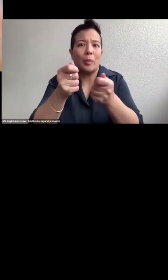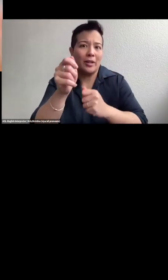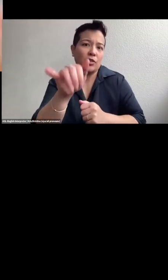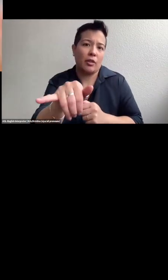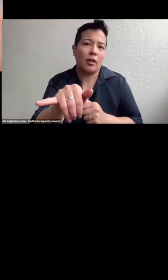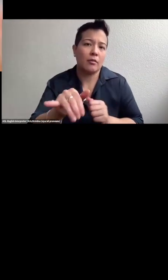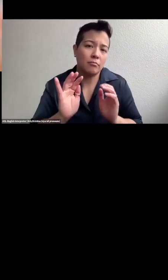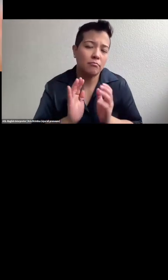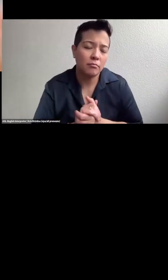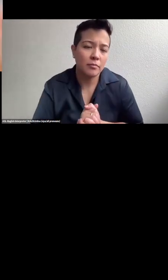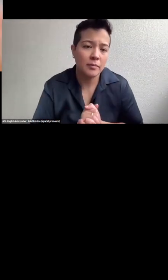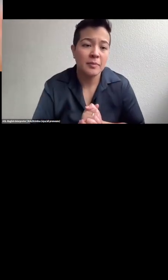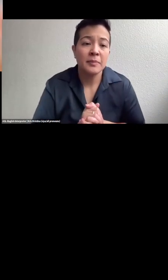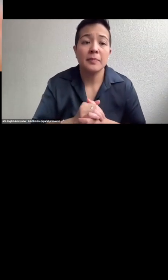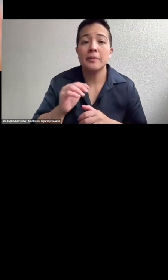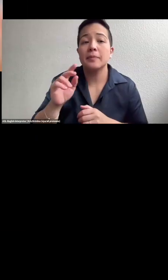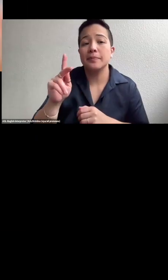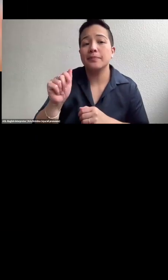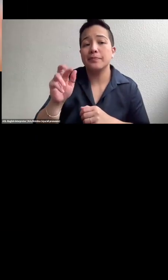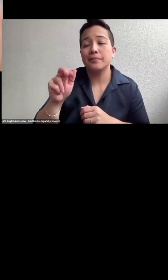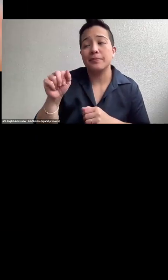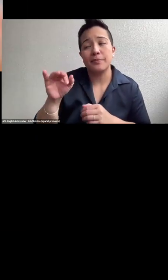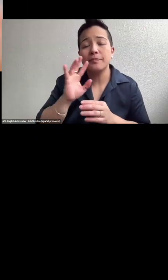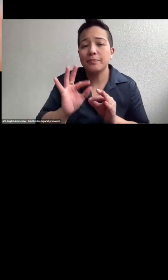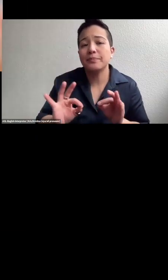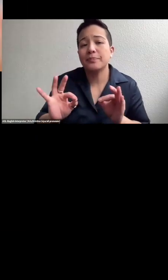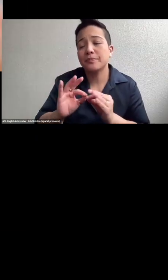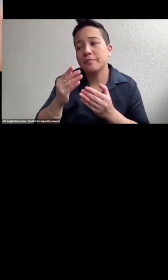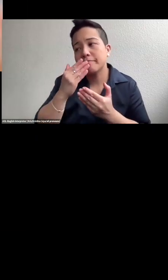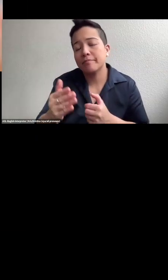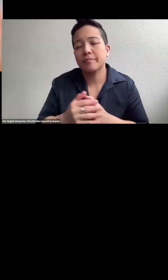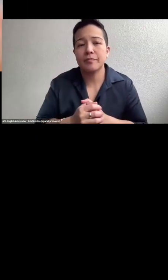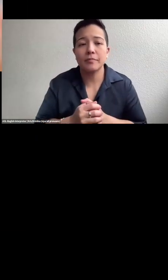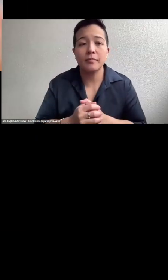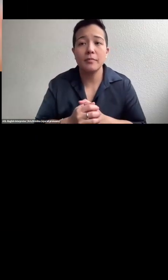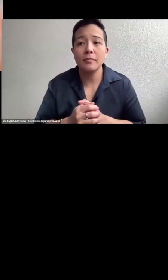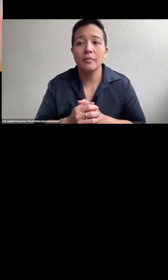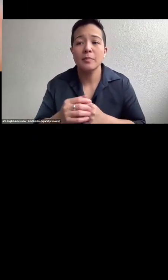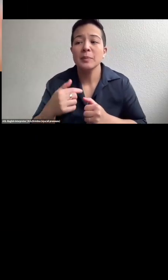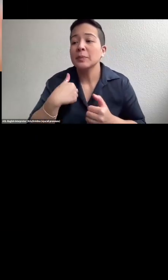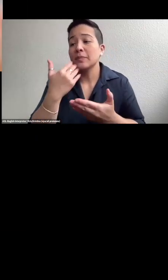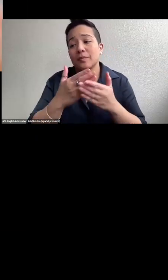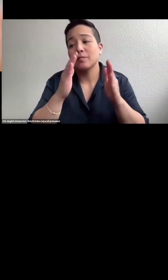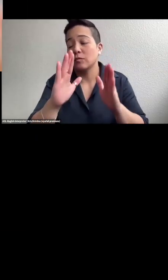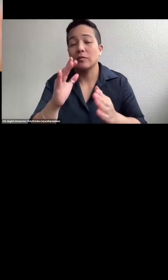Yeah, that's so important. Thank you. We've gotten some great questions. A lot of the questions